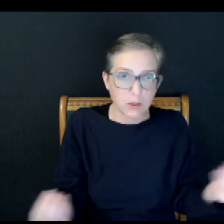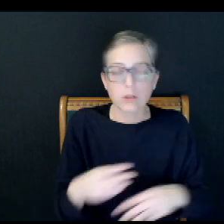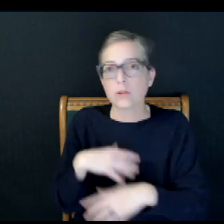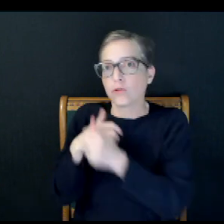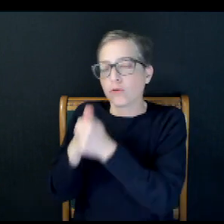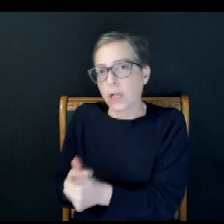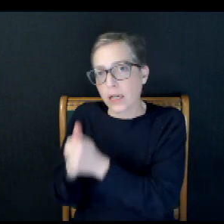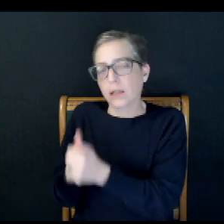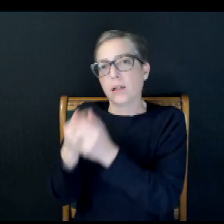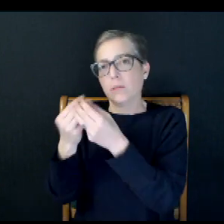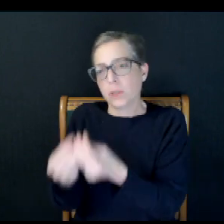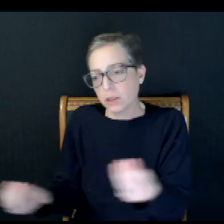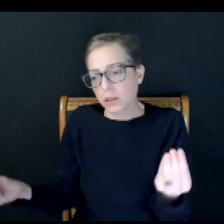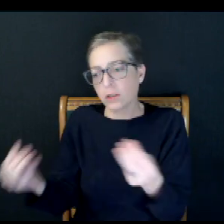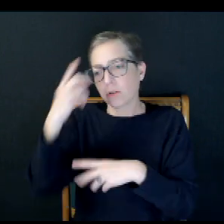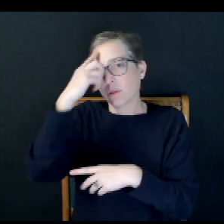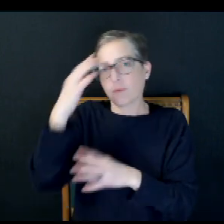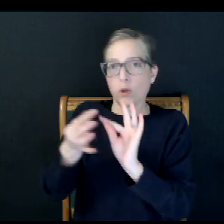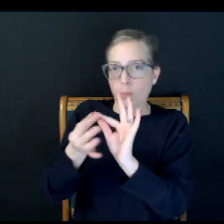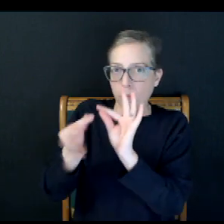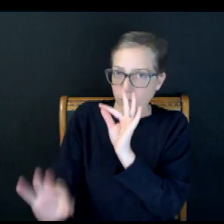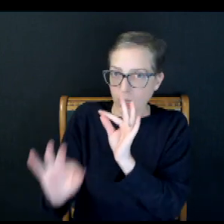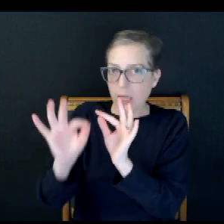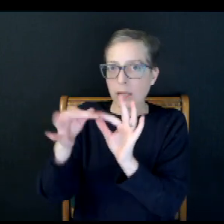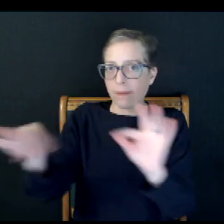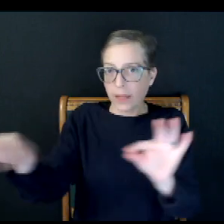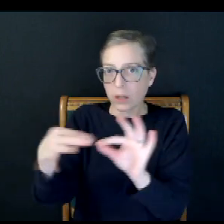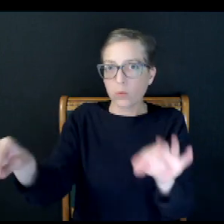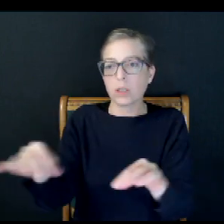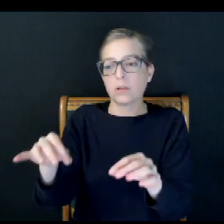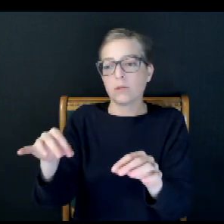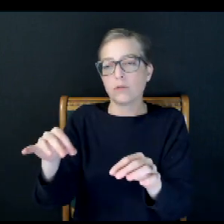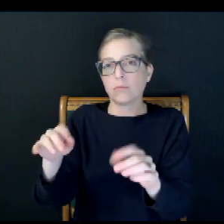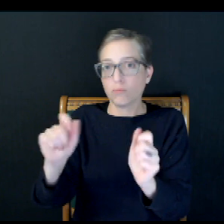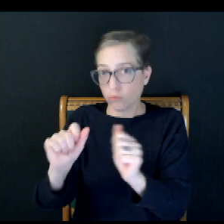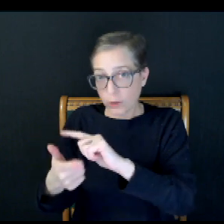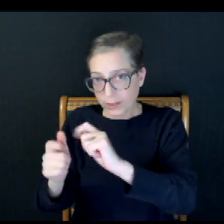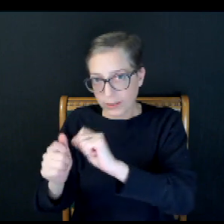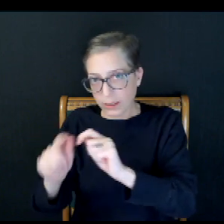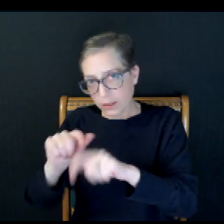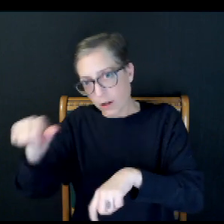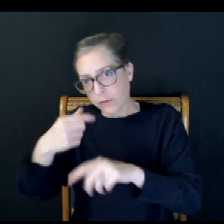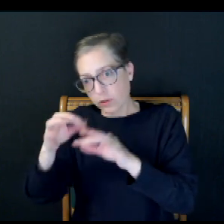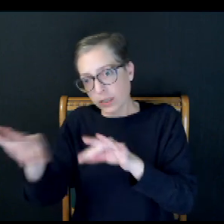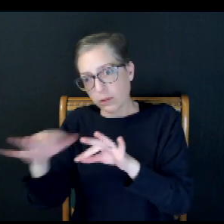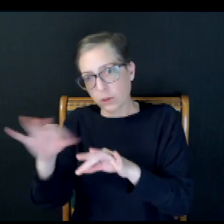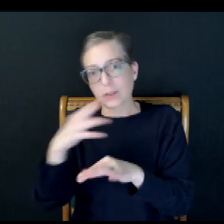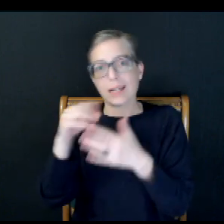in plain language, accessible and translated. And then we've also launched a series DEI workshops for